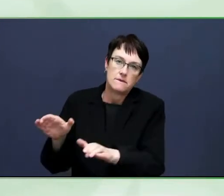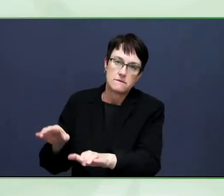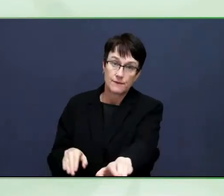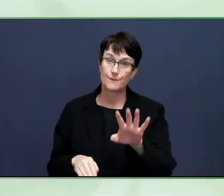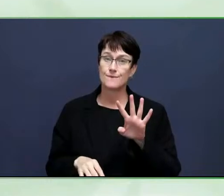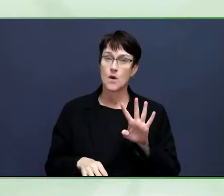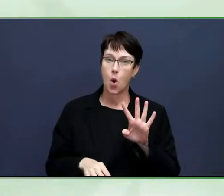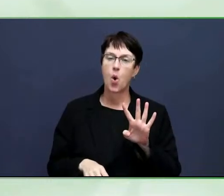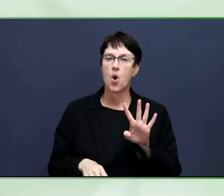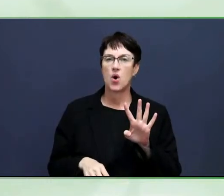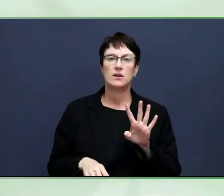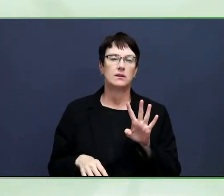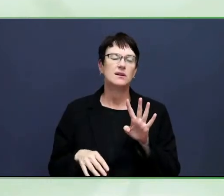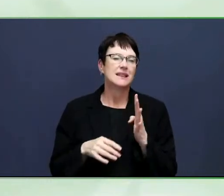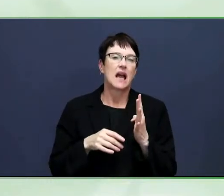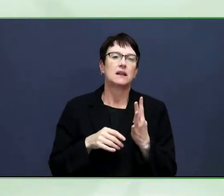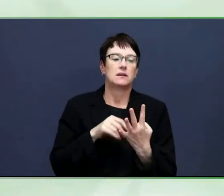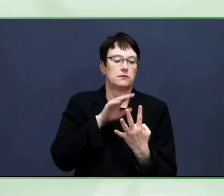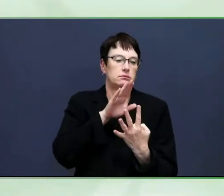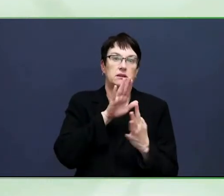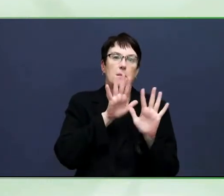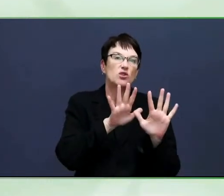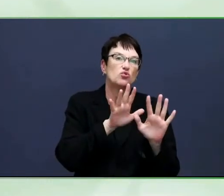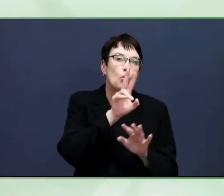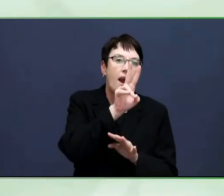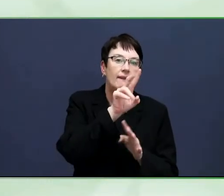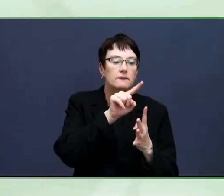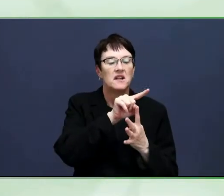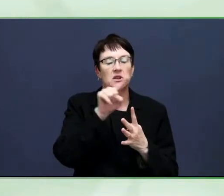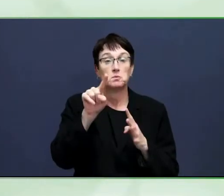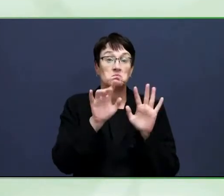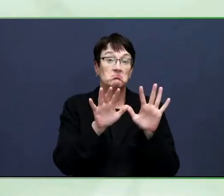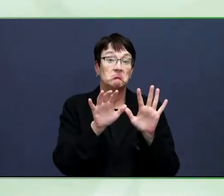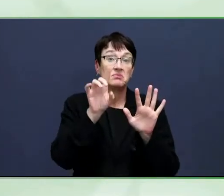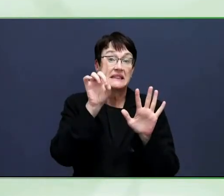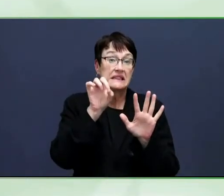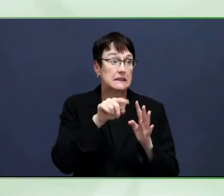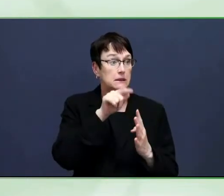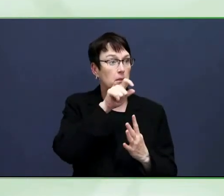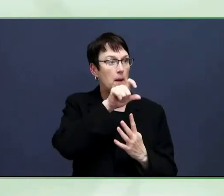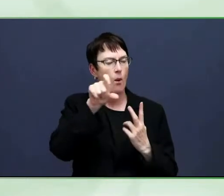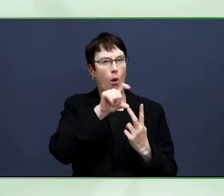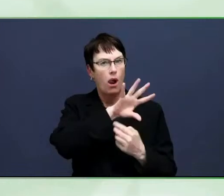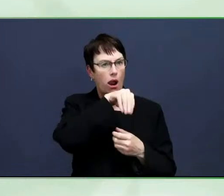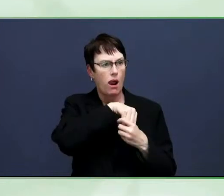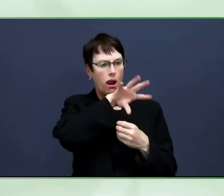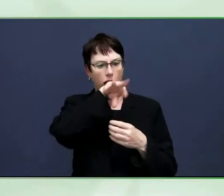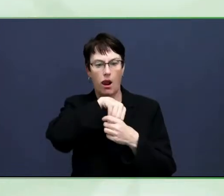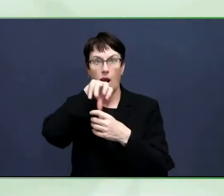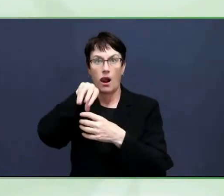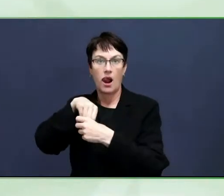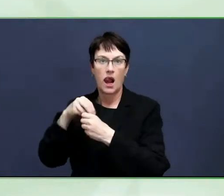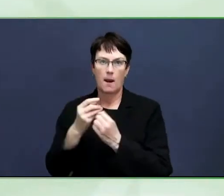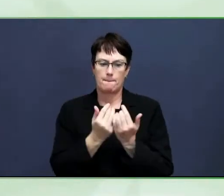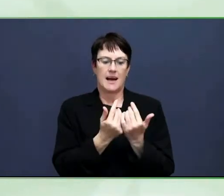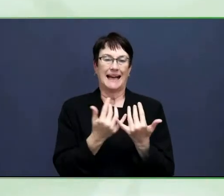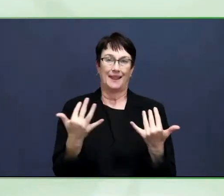A lot of students and designers involved, but what I am saying is the way we get them